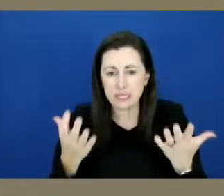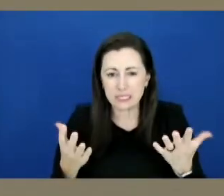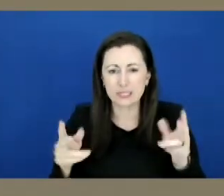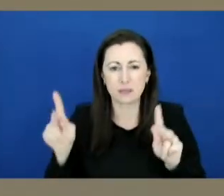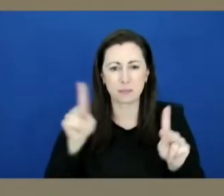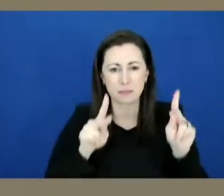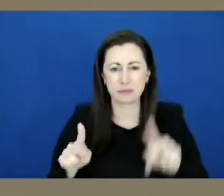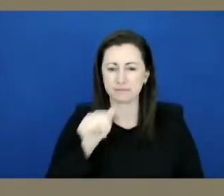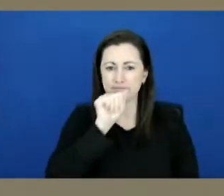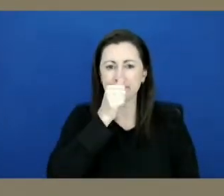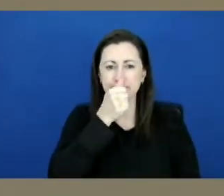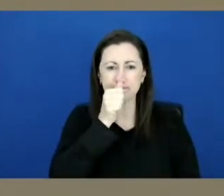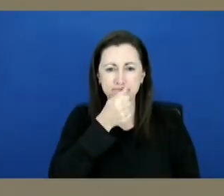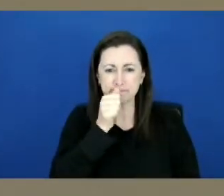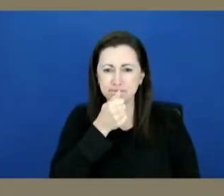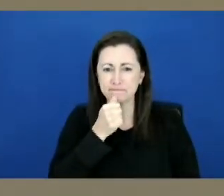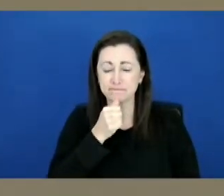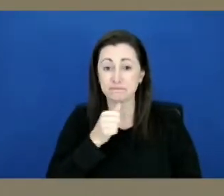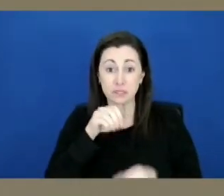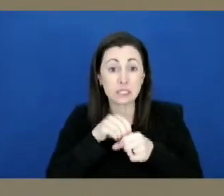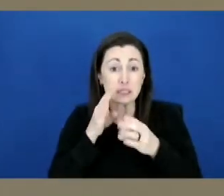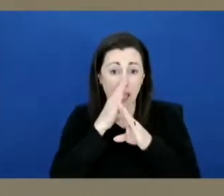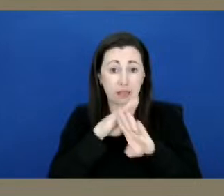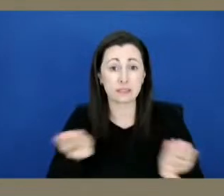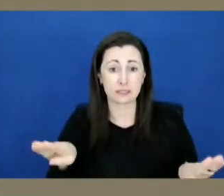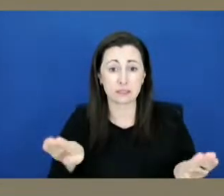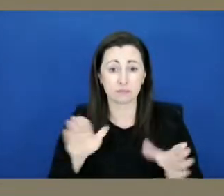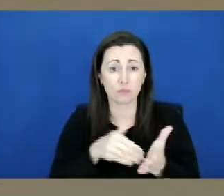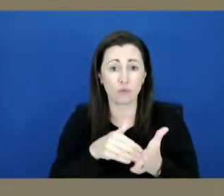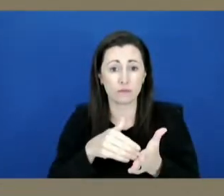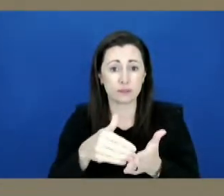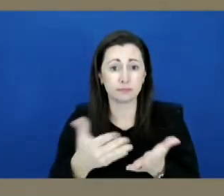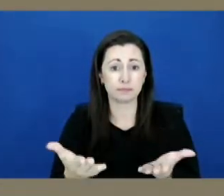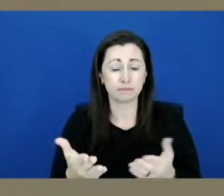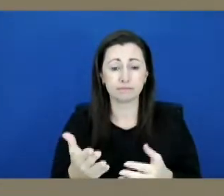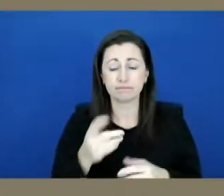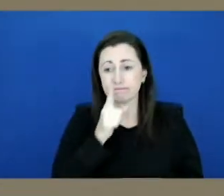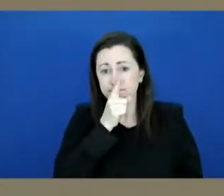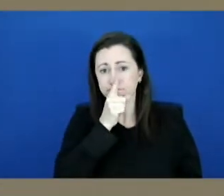COMMUNITY.